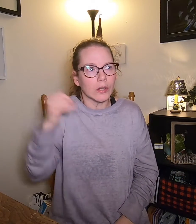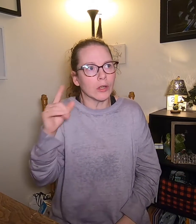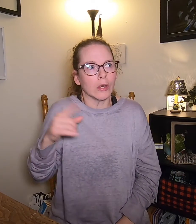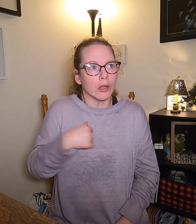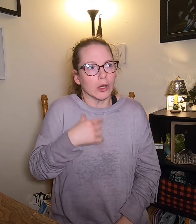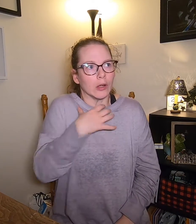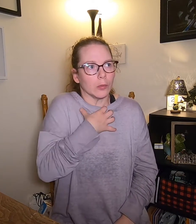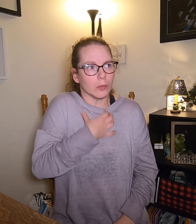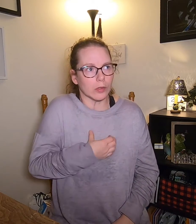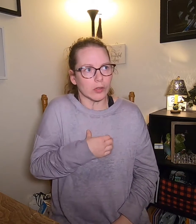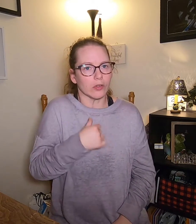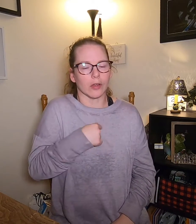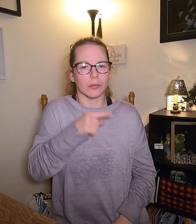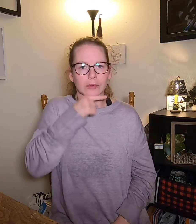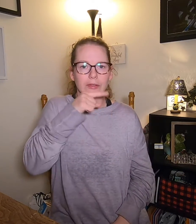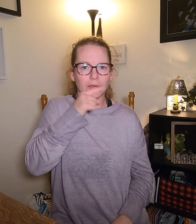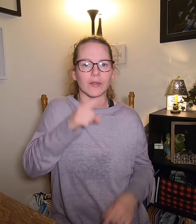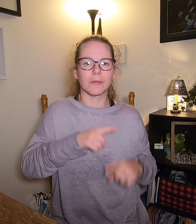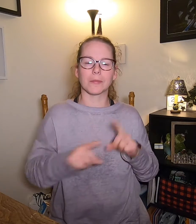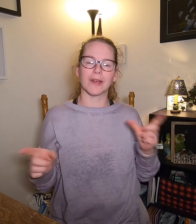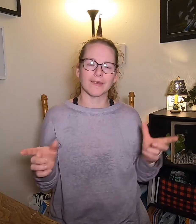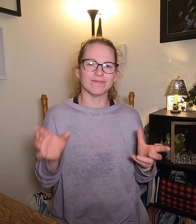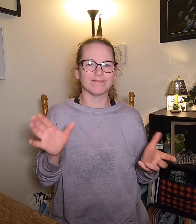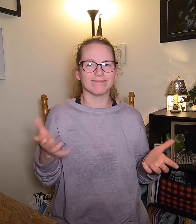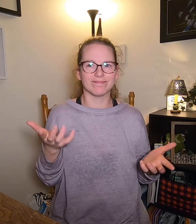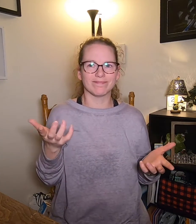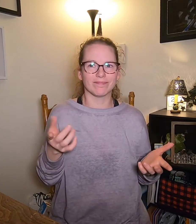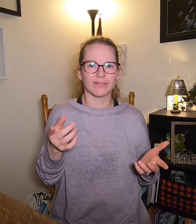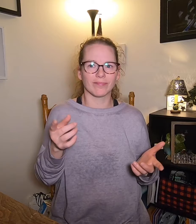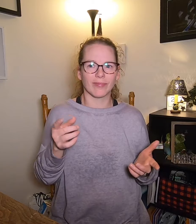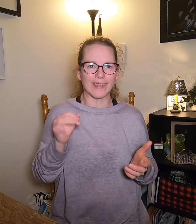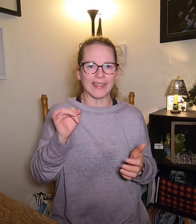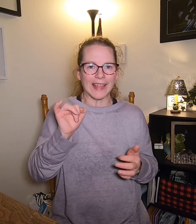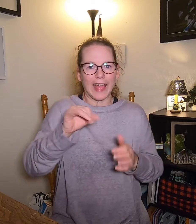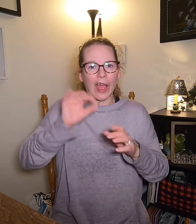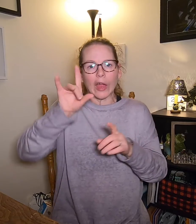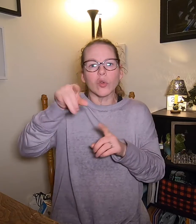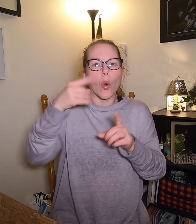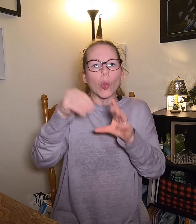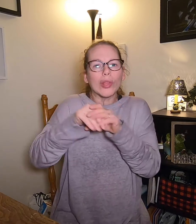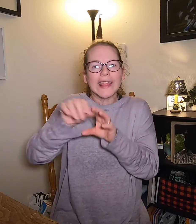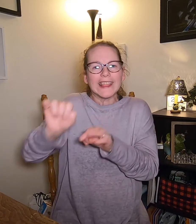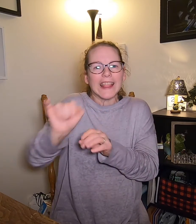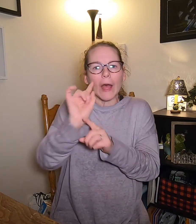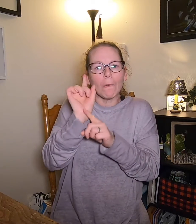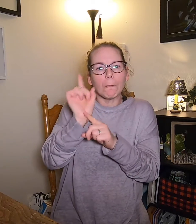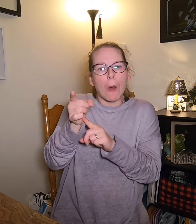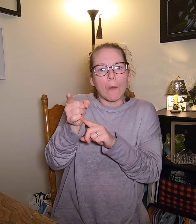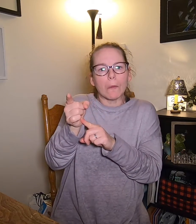and in the back of my mind, I'm like, I wish I'm hearing. but its only in that moment